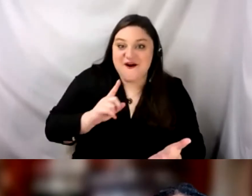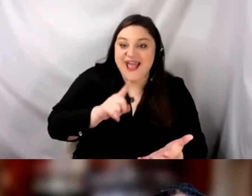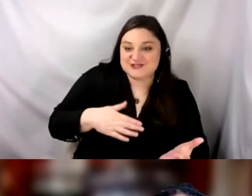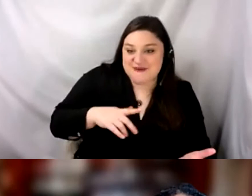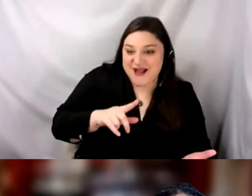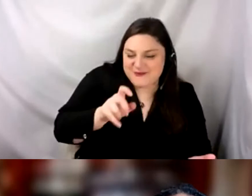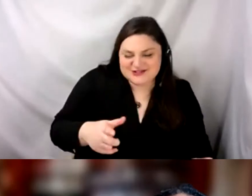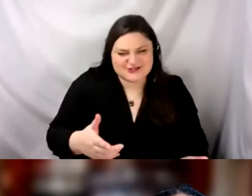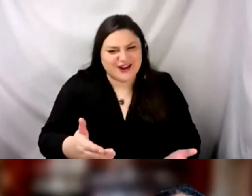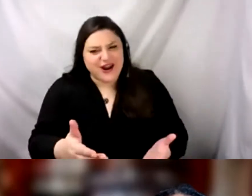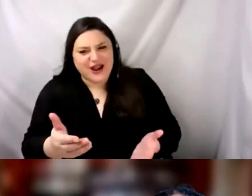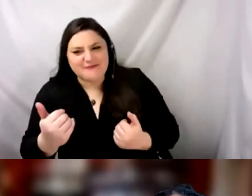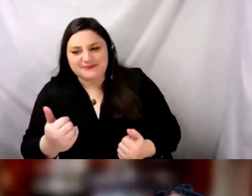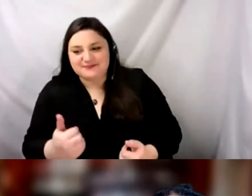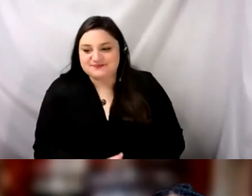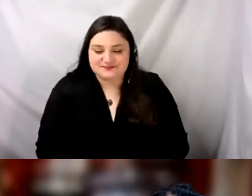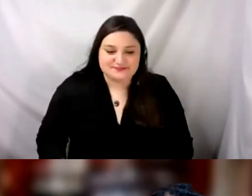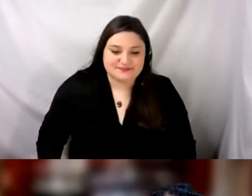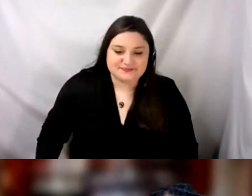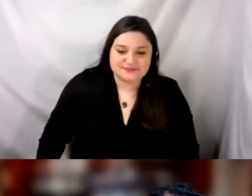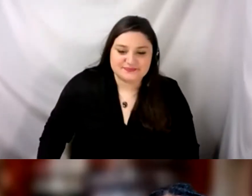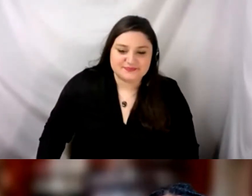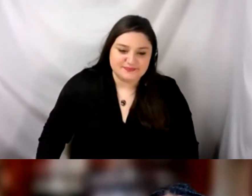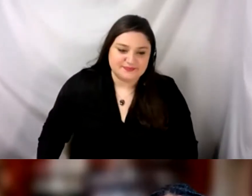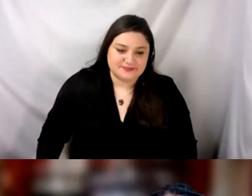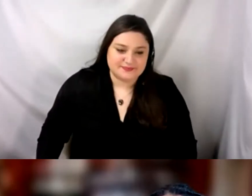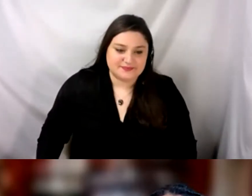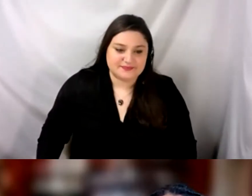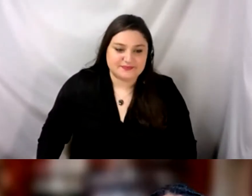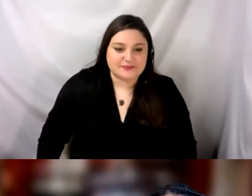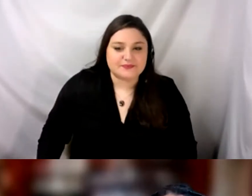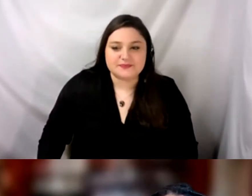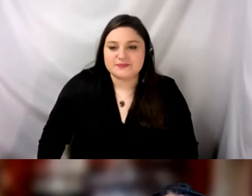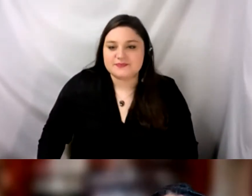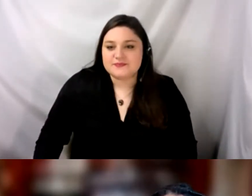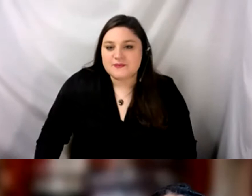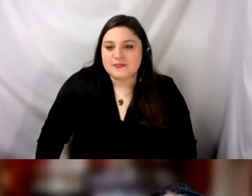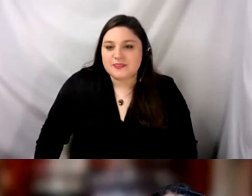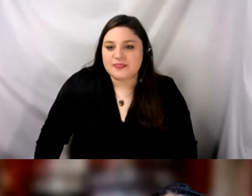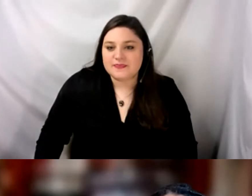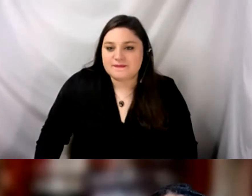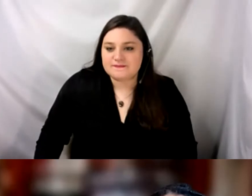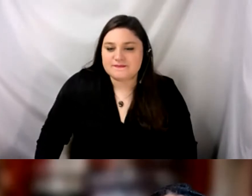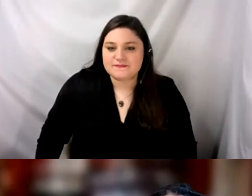given directives and these are on [MARGO] So, some of our members have been